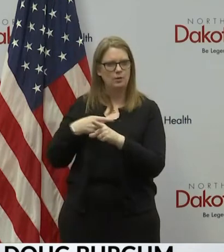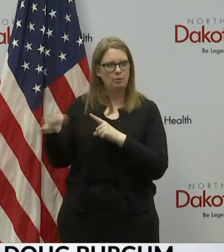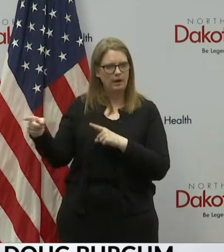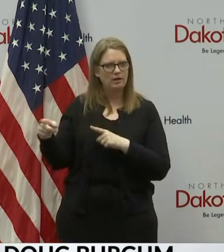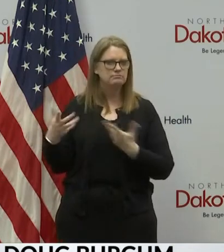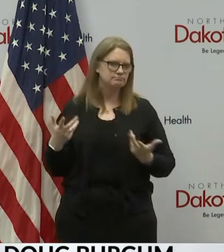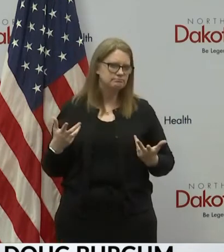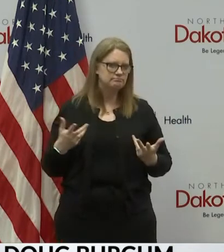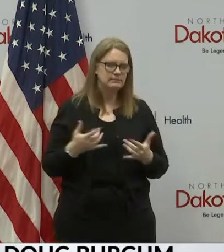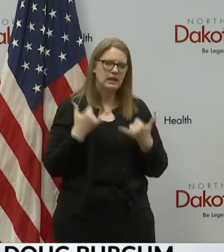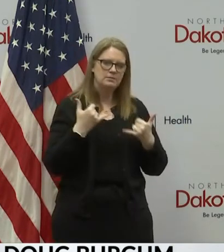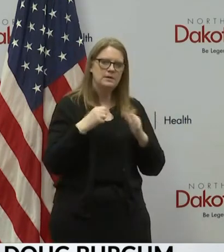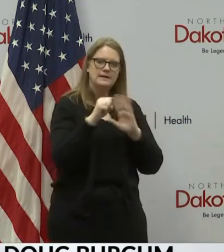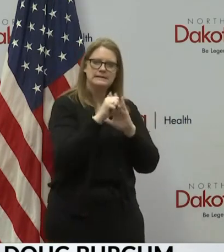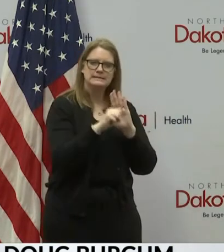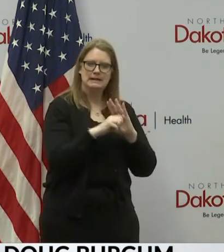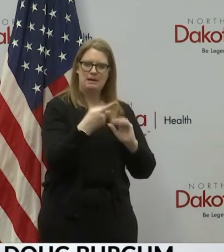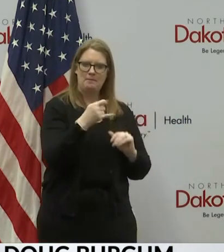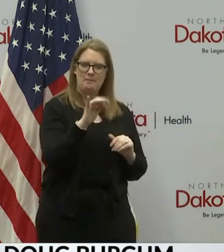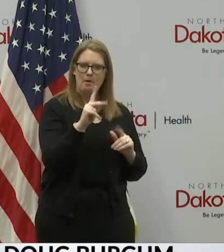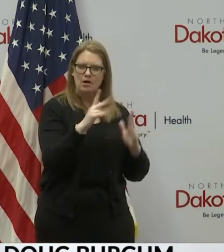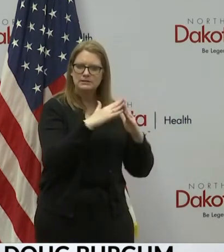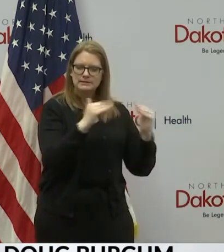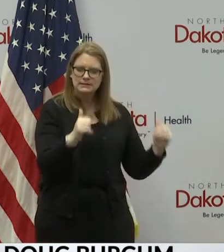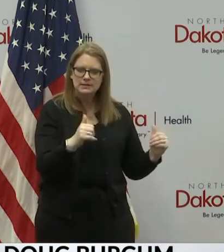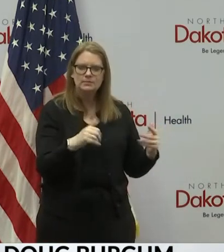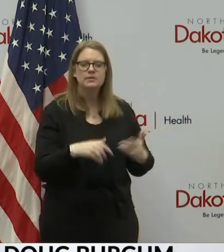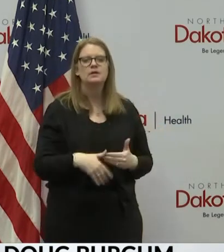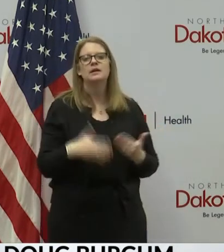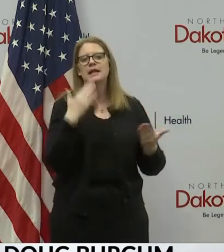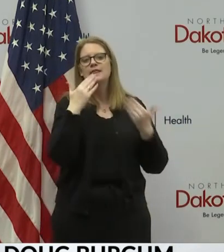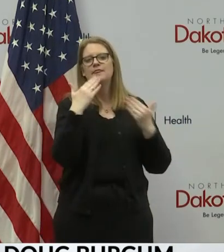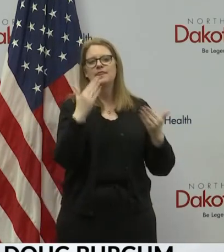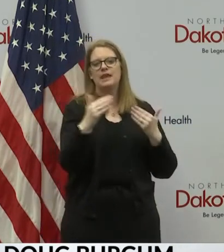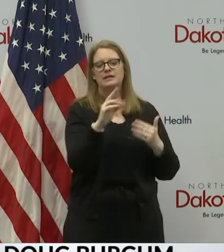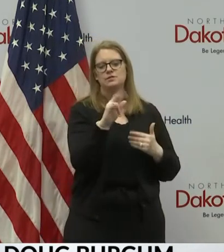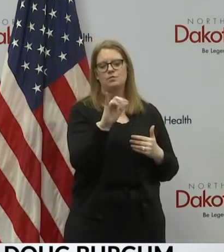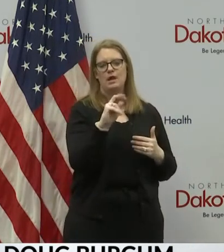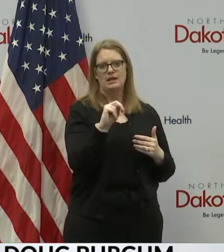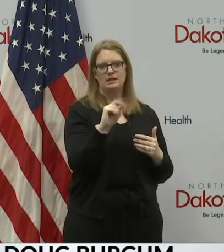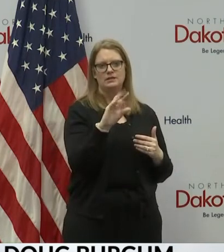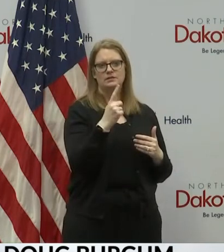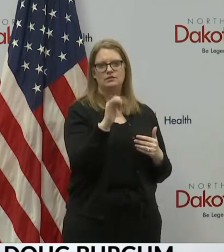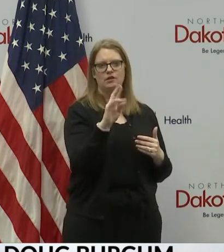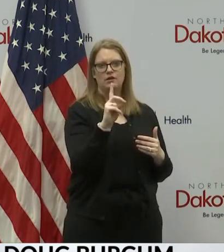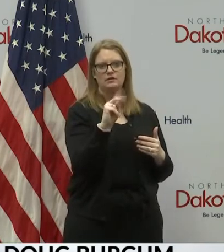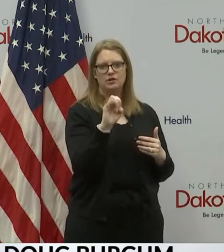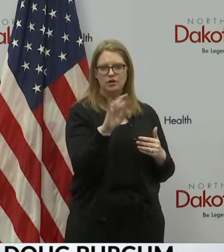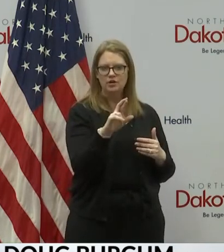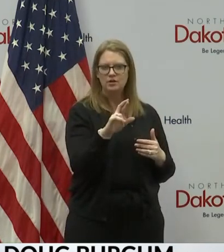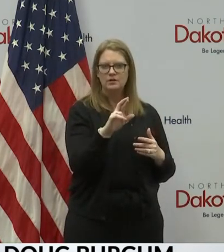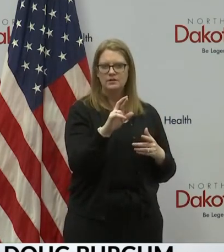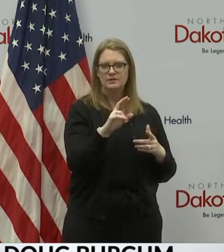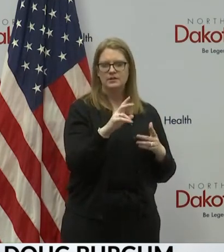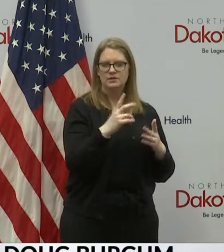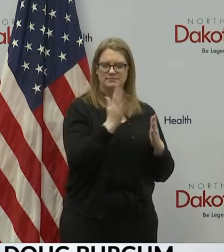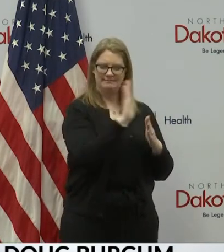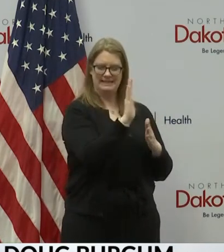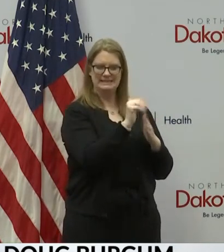THERE. BUT WITH THE WEATHER TURNING NICE, WE THOUGHT YOU'D PROVIDE AN UPDATE ON OUR STATE PARKS SYSTEM. I WANT TO THANKED INTERIM